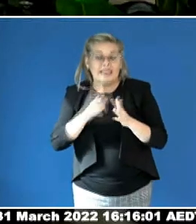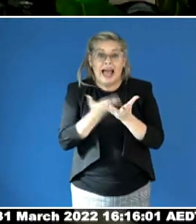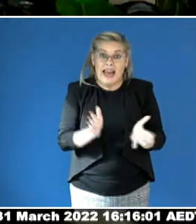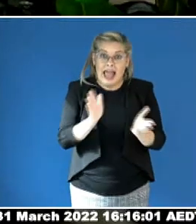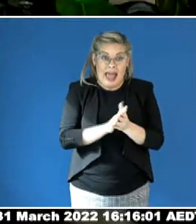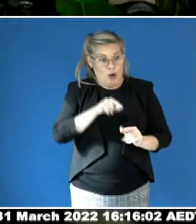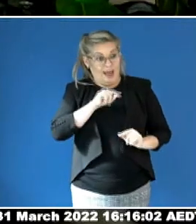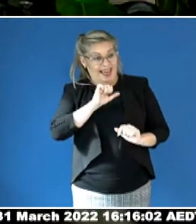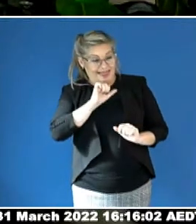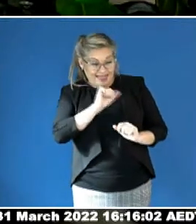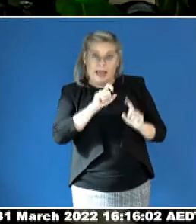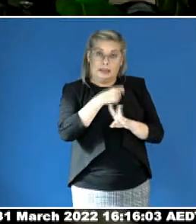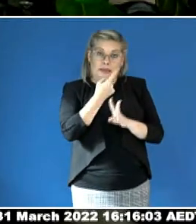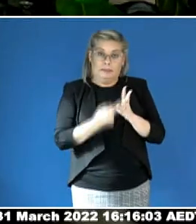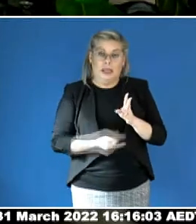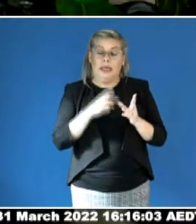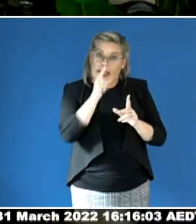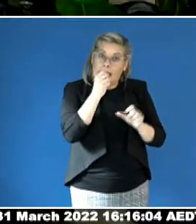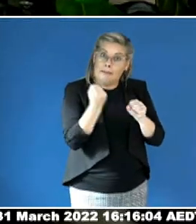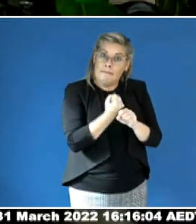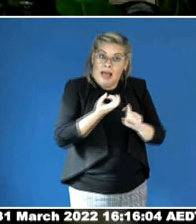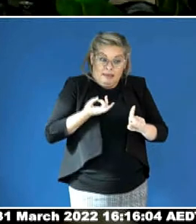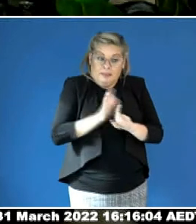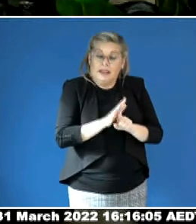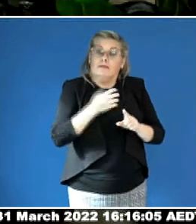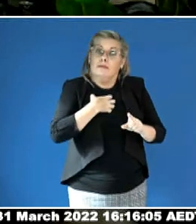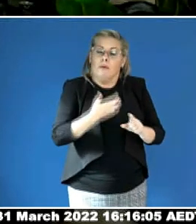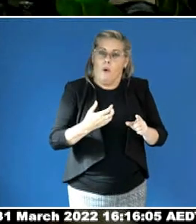"Given we are vulnerable in the first place, preventative safety education is paramount.